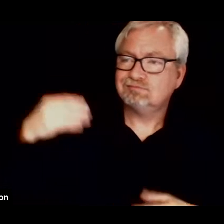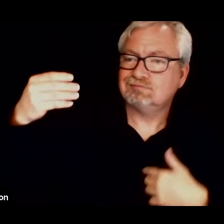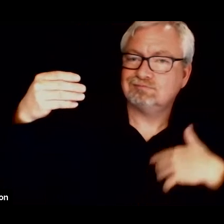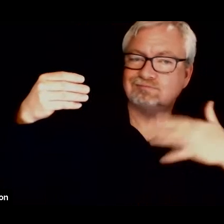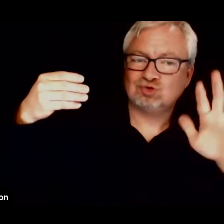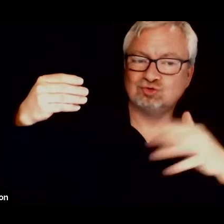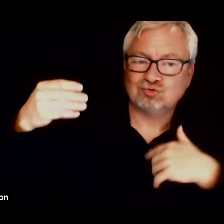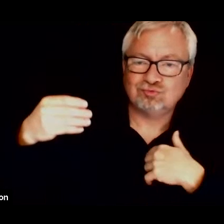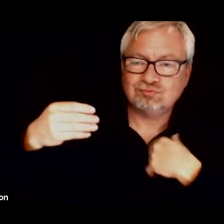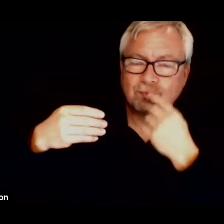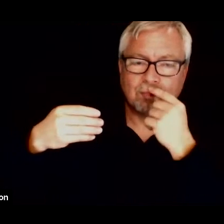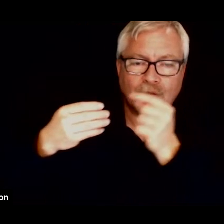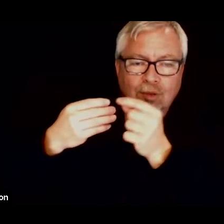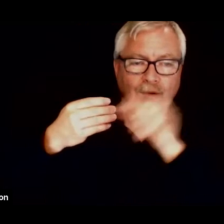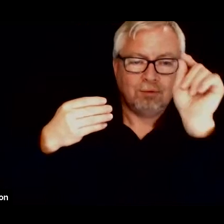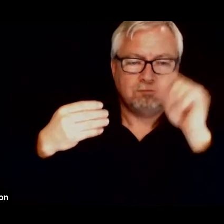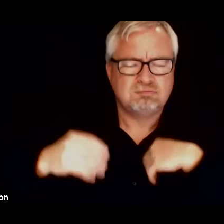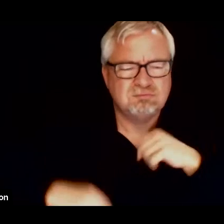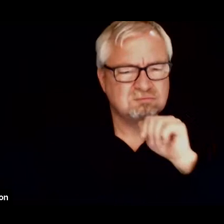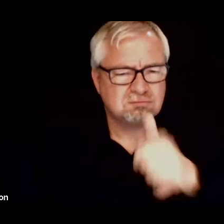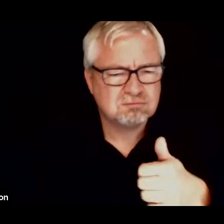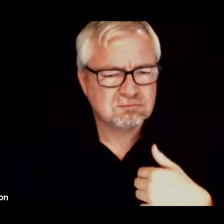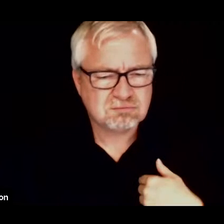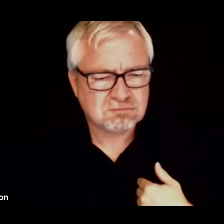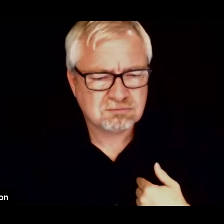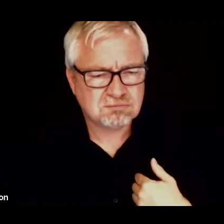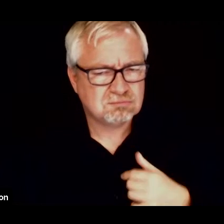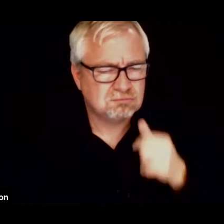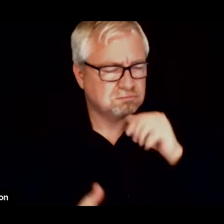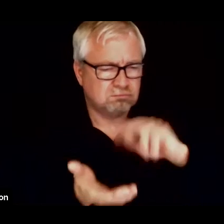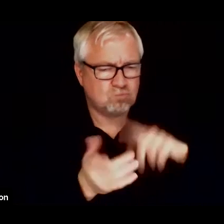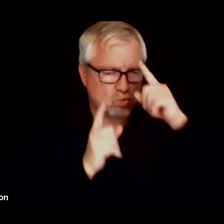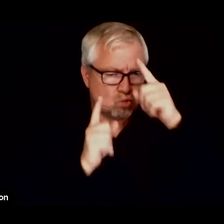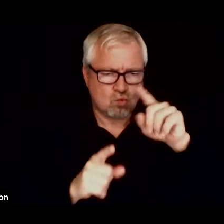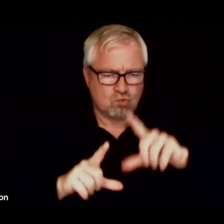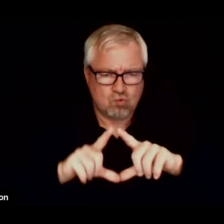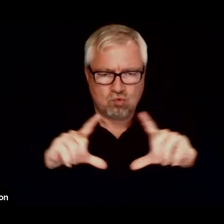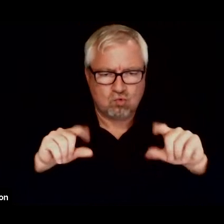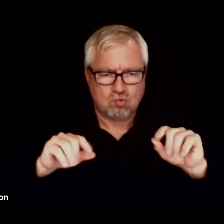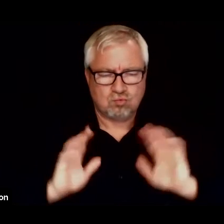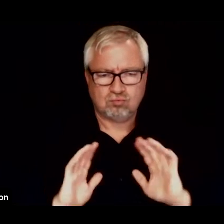have to rely on reaching out to their health care provider to get access to that information